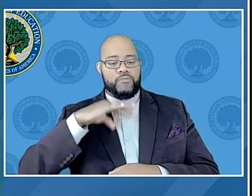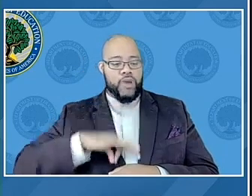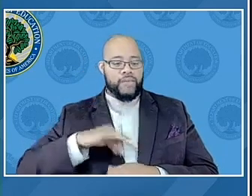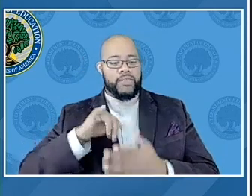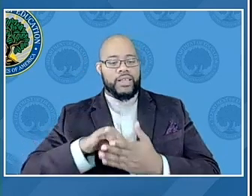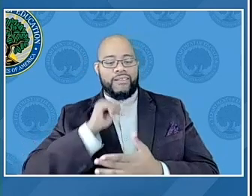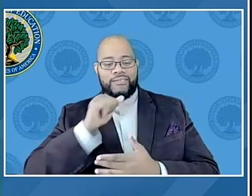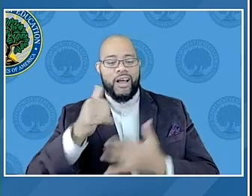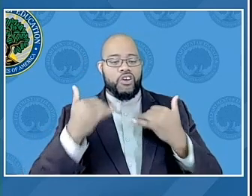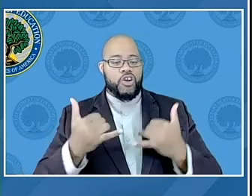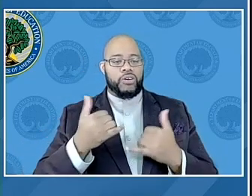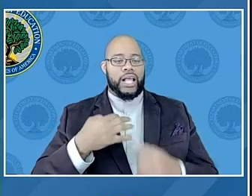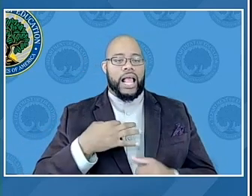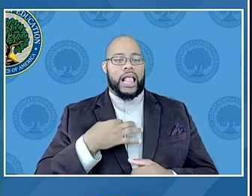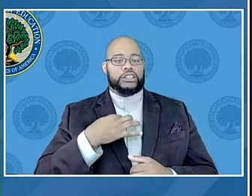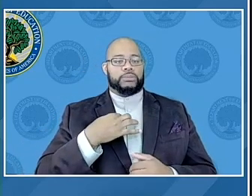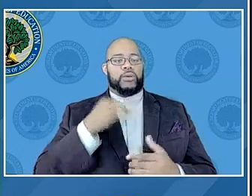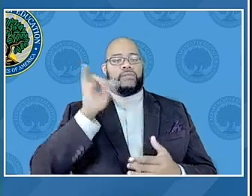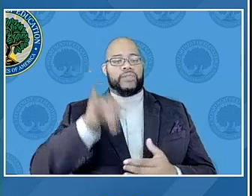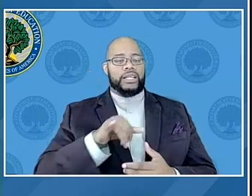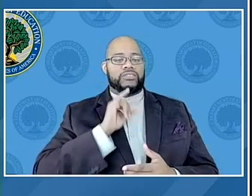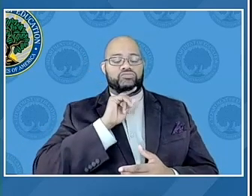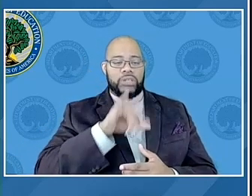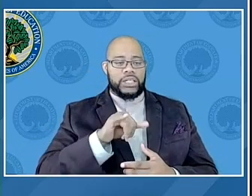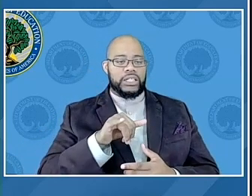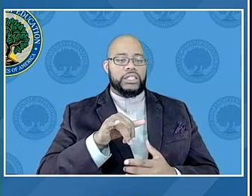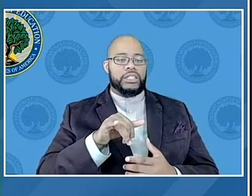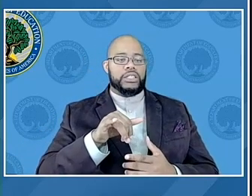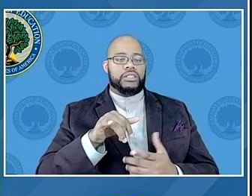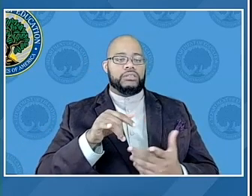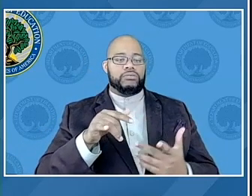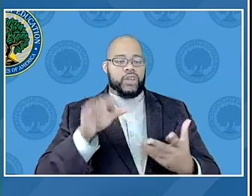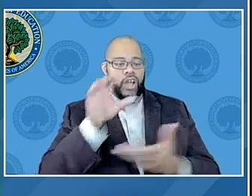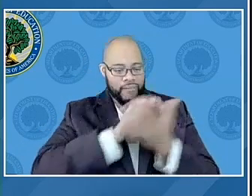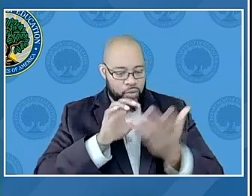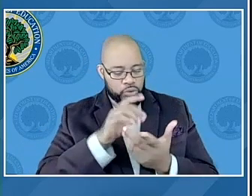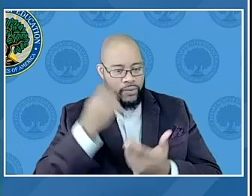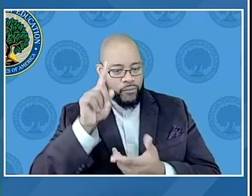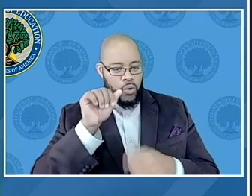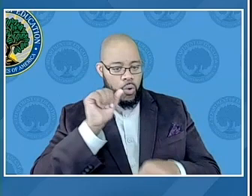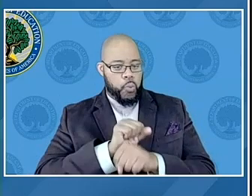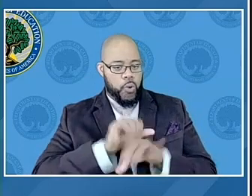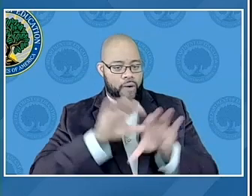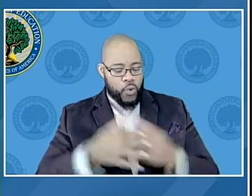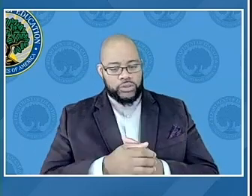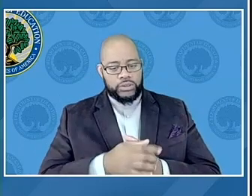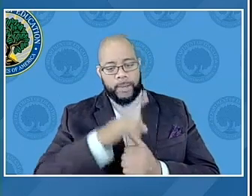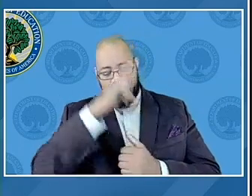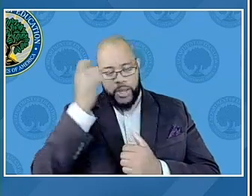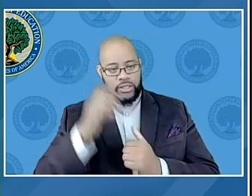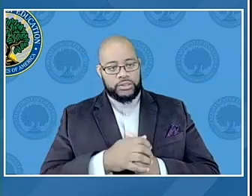eligible. This is extremely confusing for the workforce because they may not